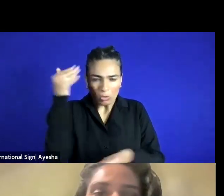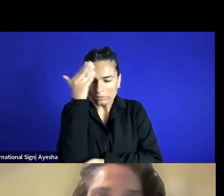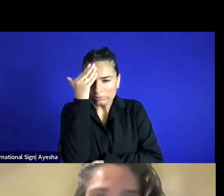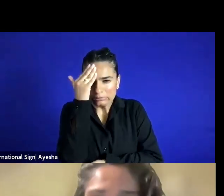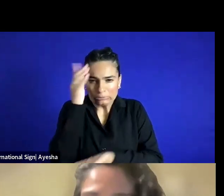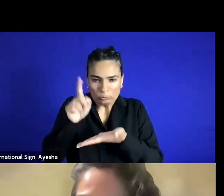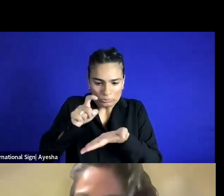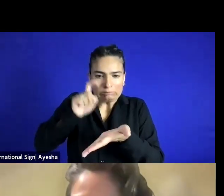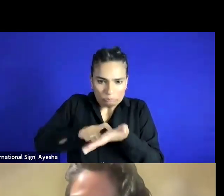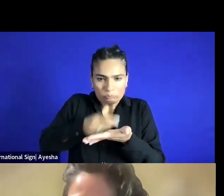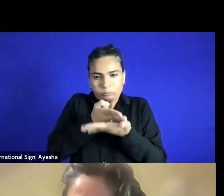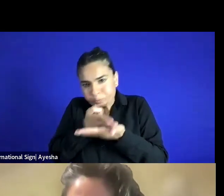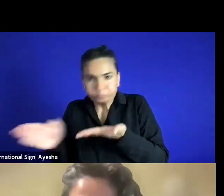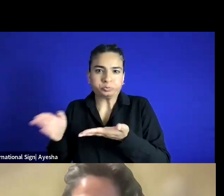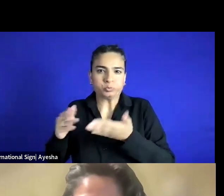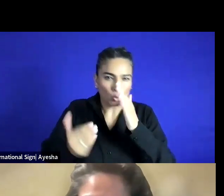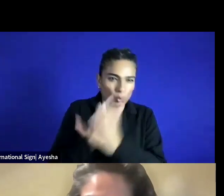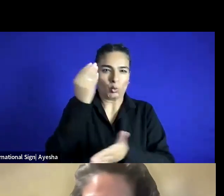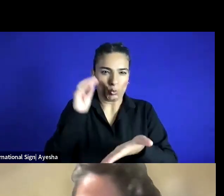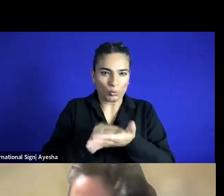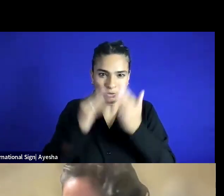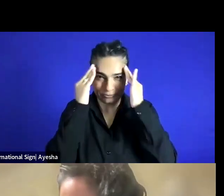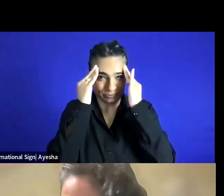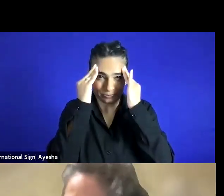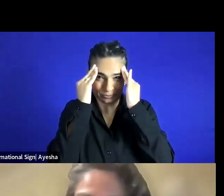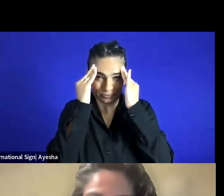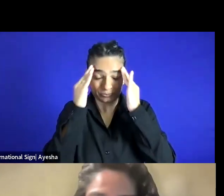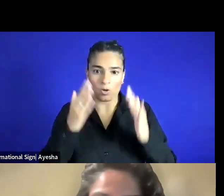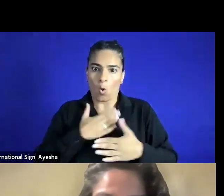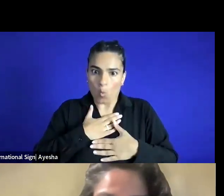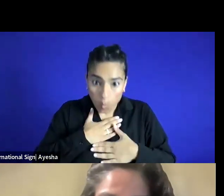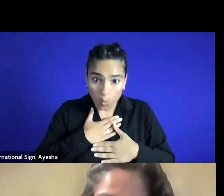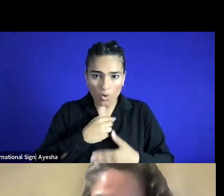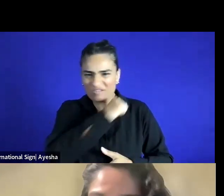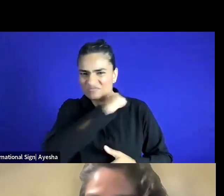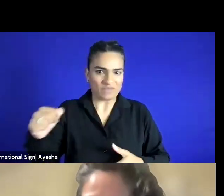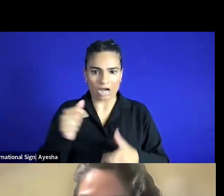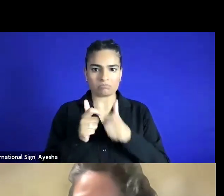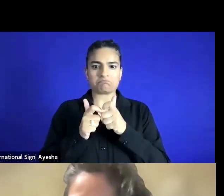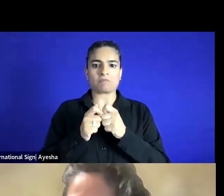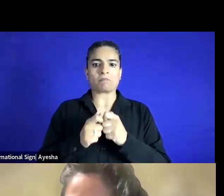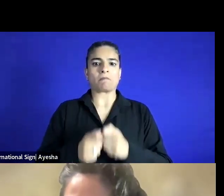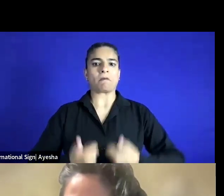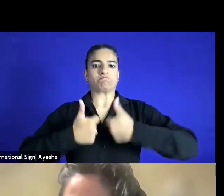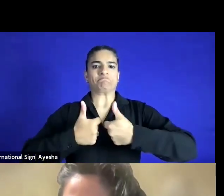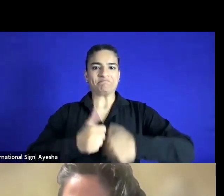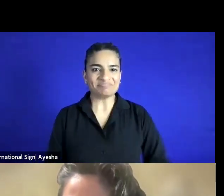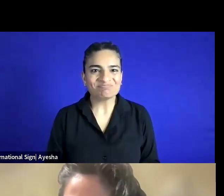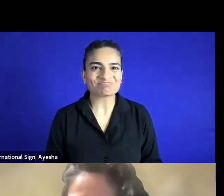So once you. Yeah. So once you forget your first, you don't remember your password, you can simply click on, reset password.